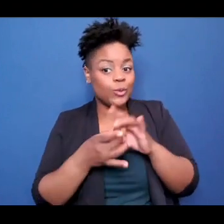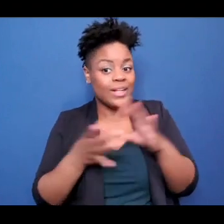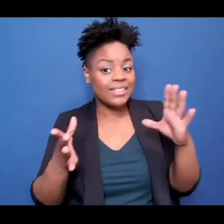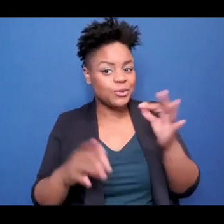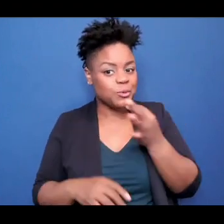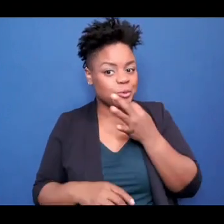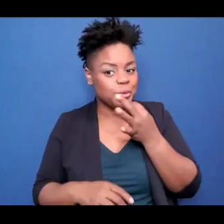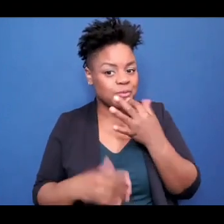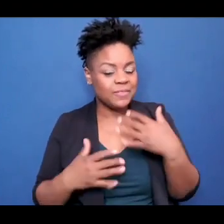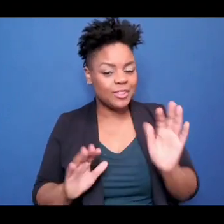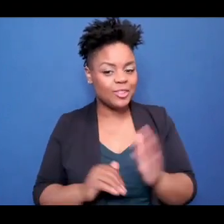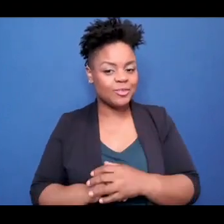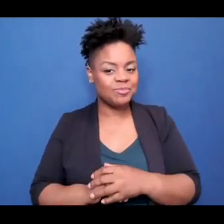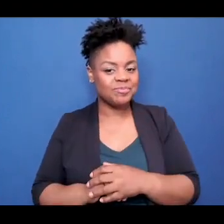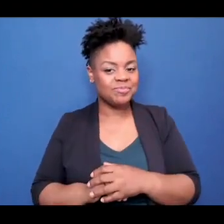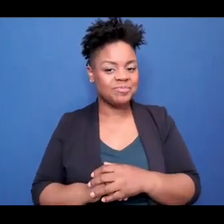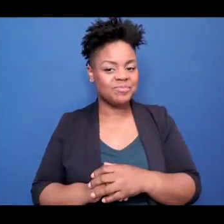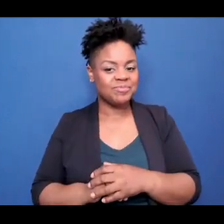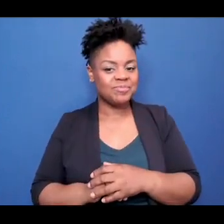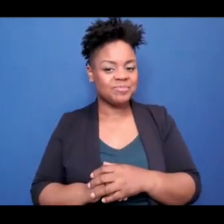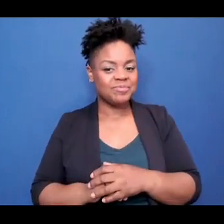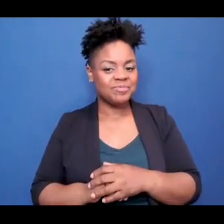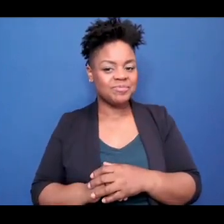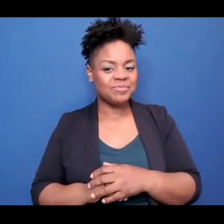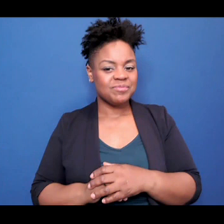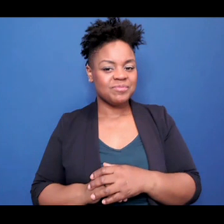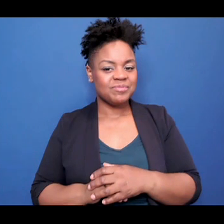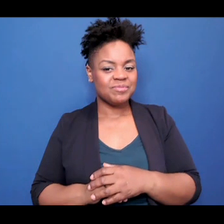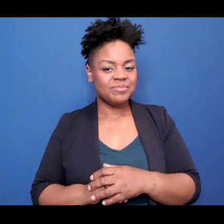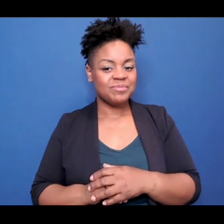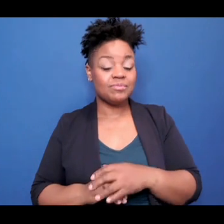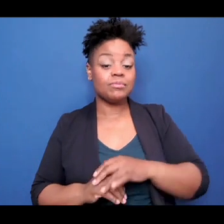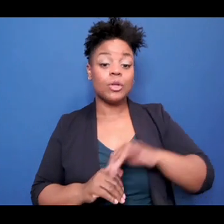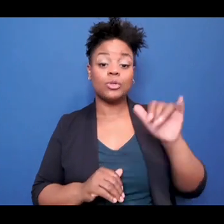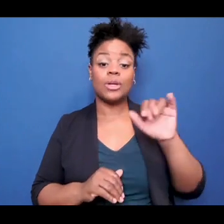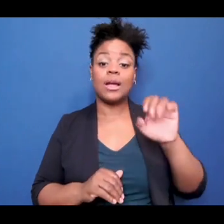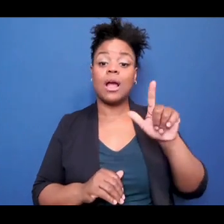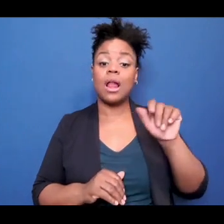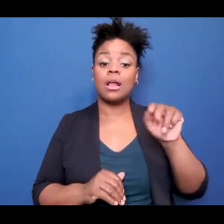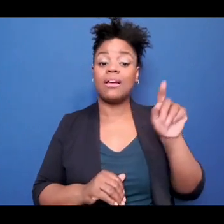THE BOOK FUNDED BY THIS GRANT IS NEARING COMPLETION, AS WELL, DR. KWATE'S NLM FUNDED RESEARCH